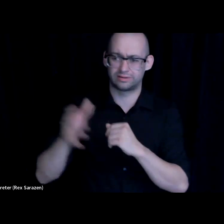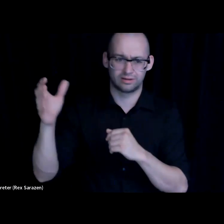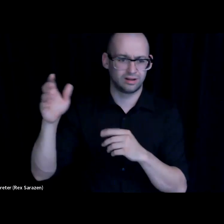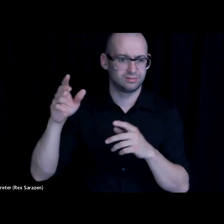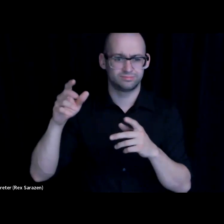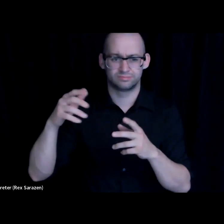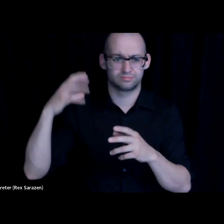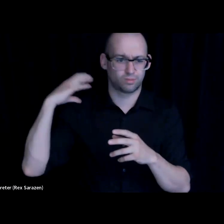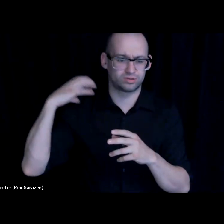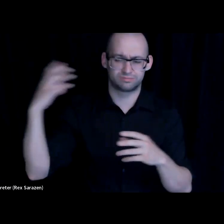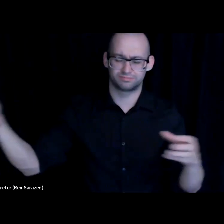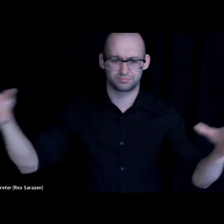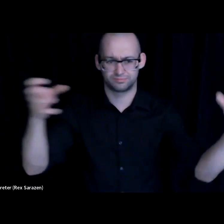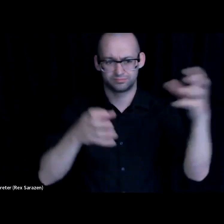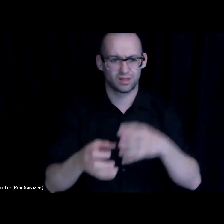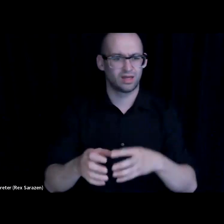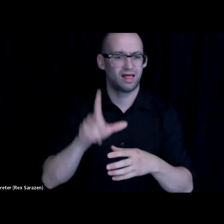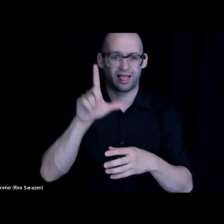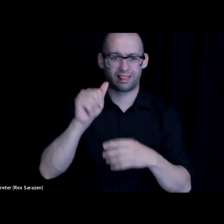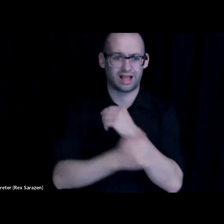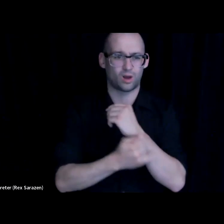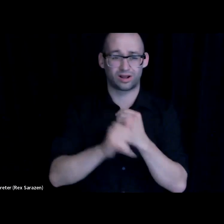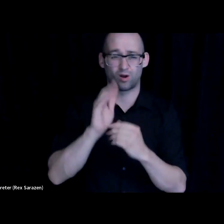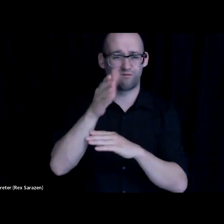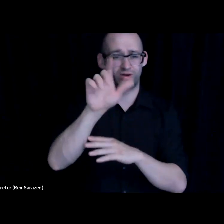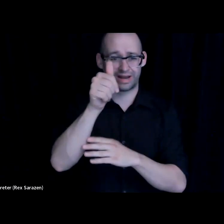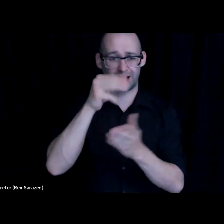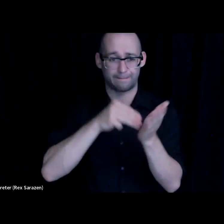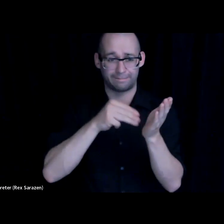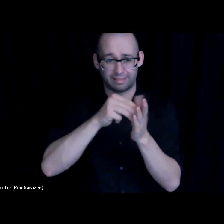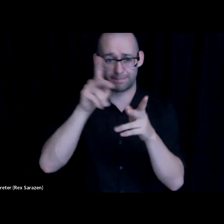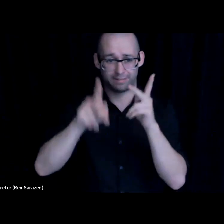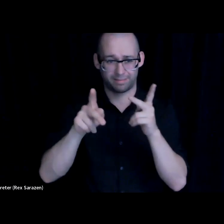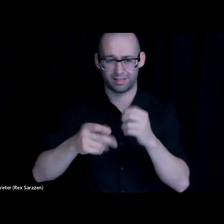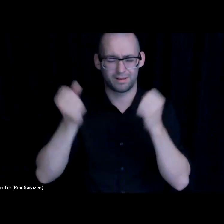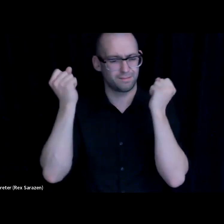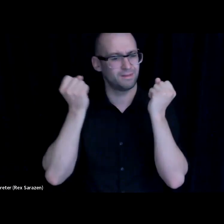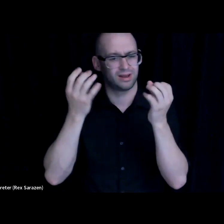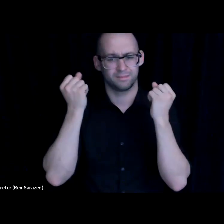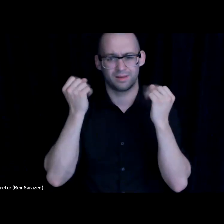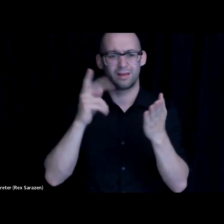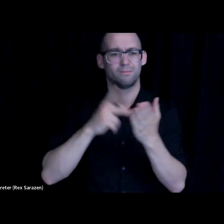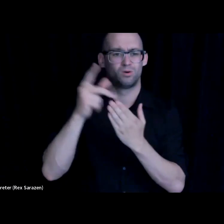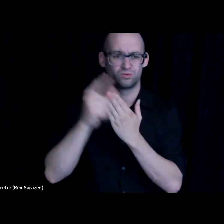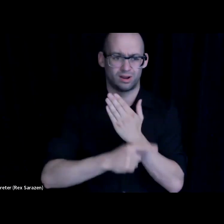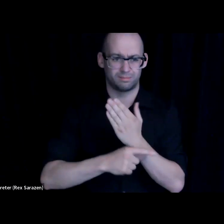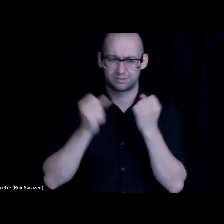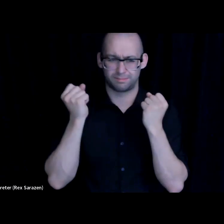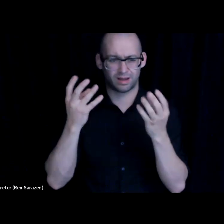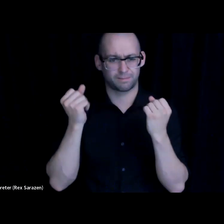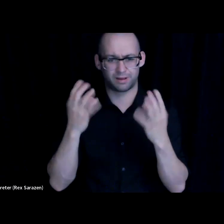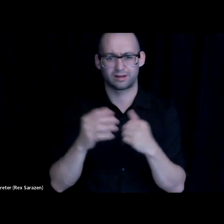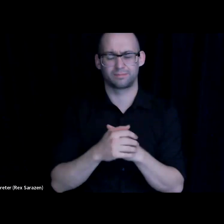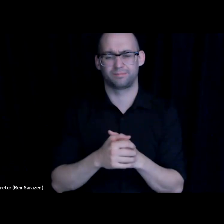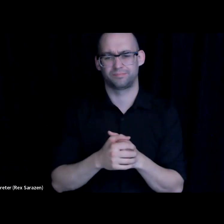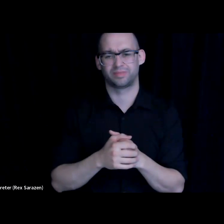more than 10 million people, and so many programs from department of children and family services